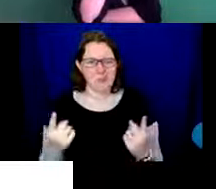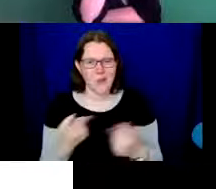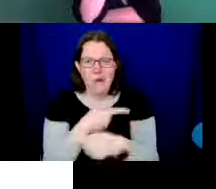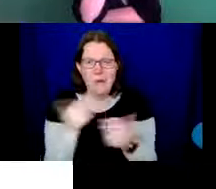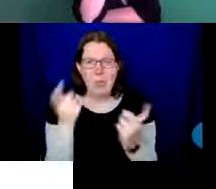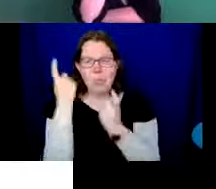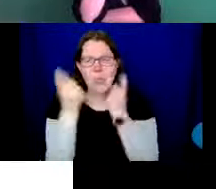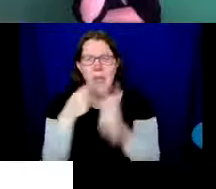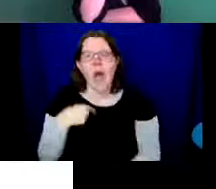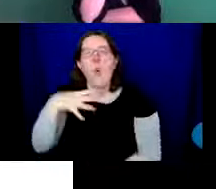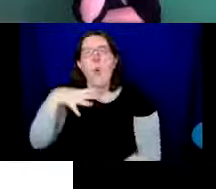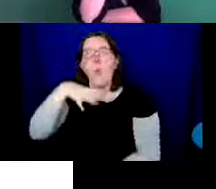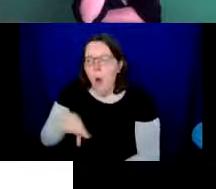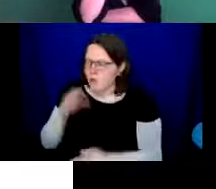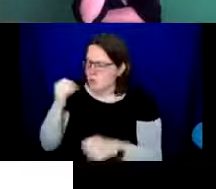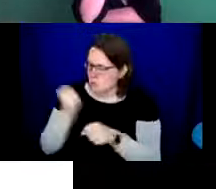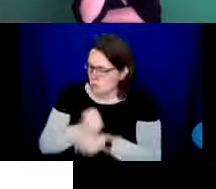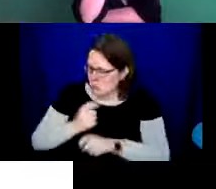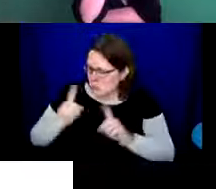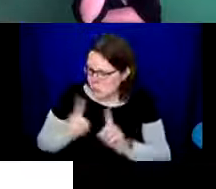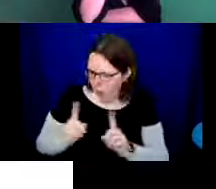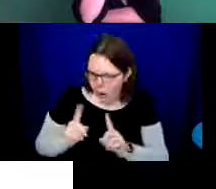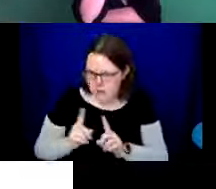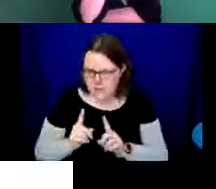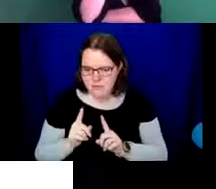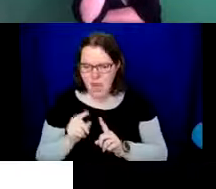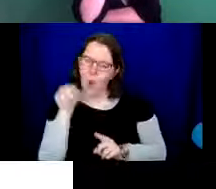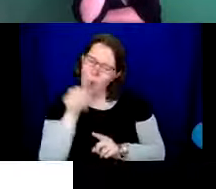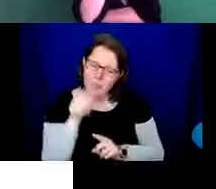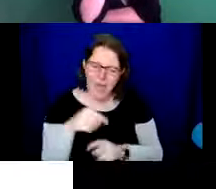and what would be exciting what you feel very passionate about